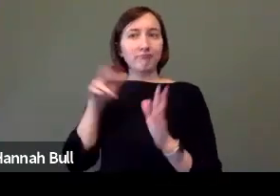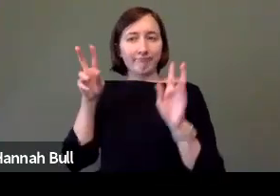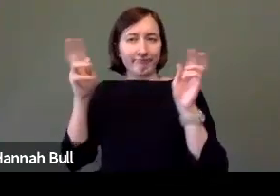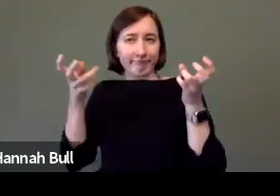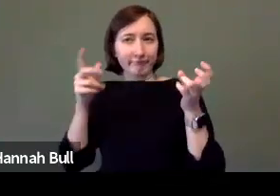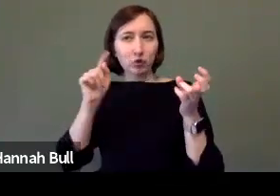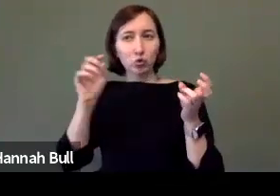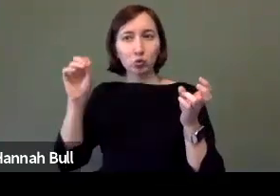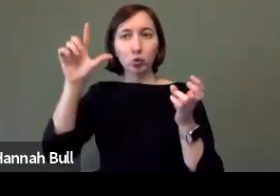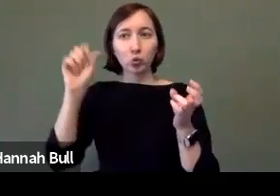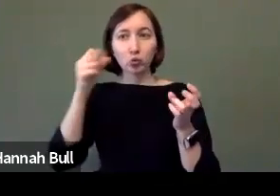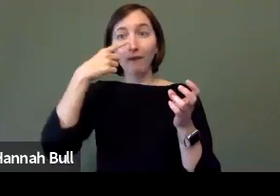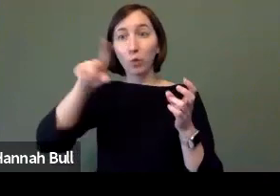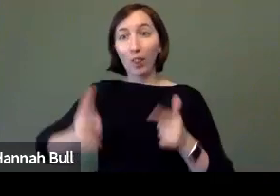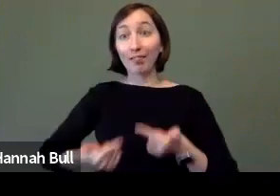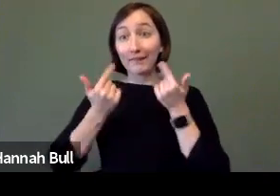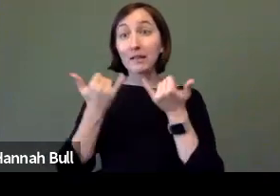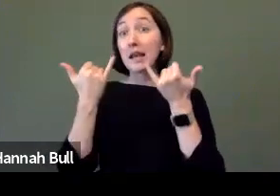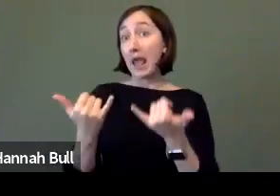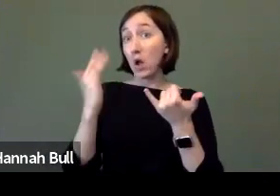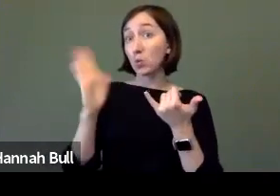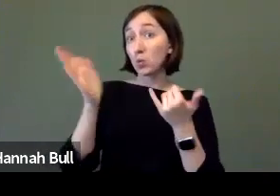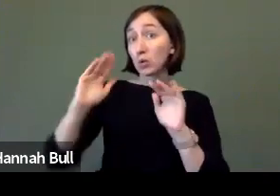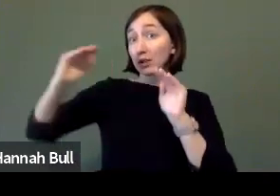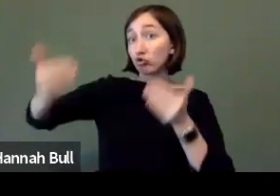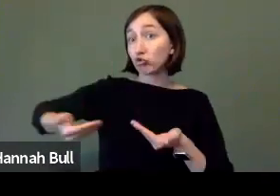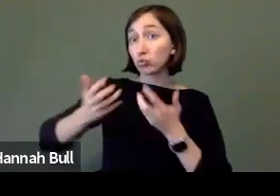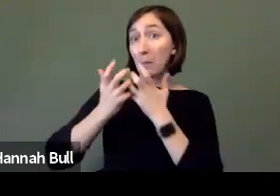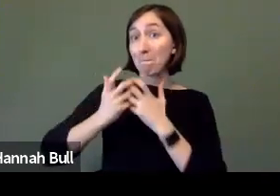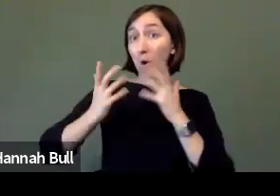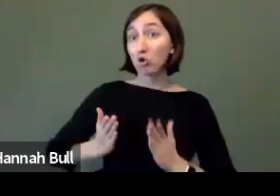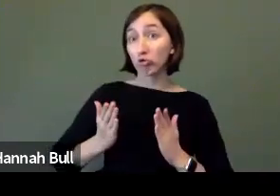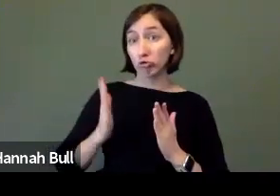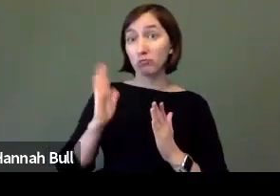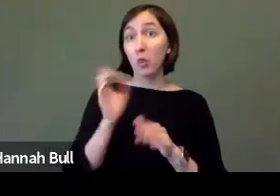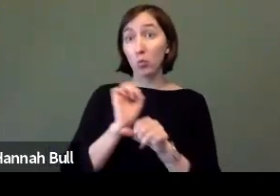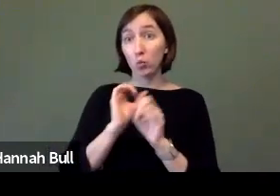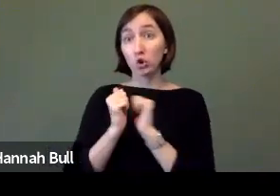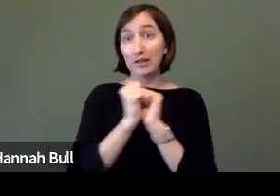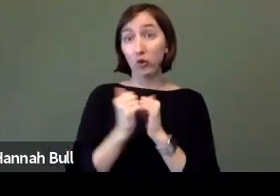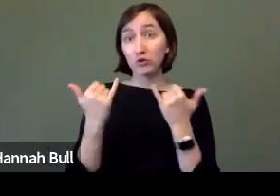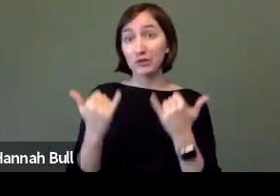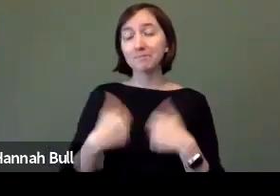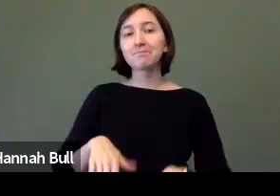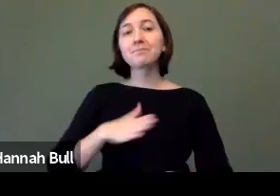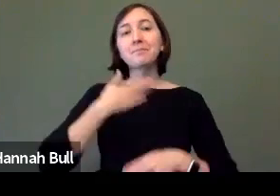to our partners that will be working with us today. Susanna Miller-Raines: This is Susanna Miller-Raines